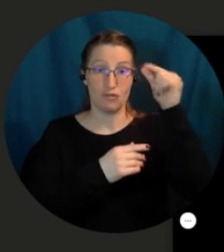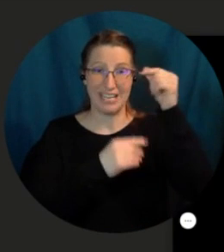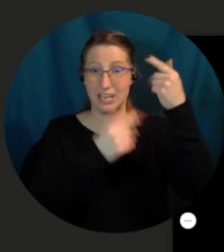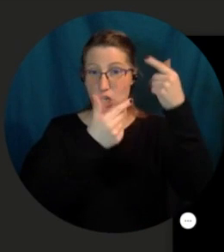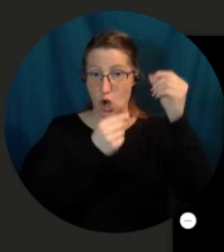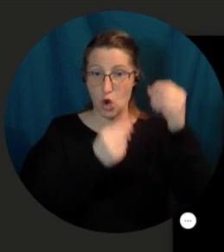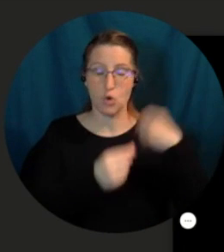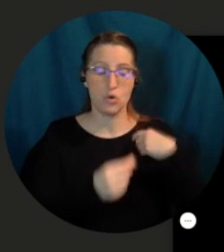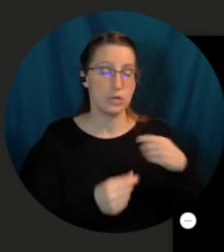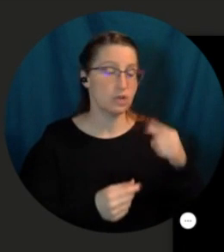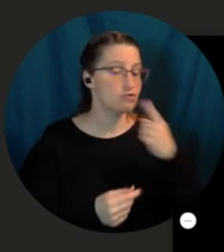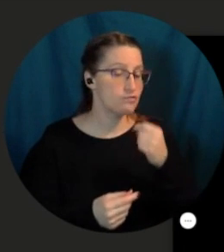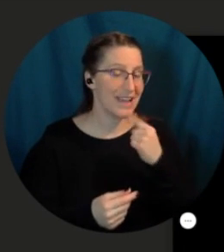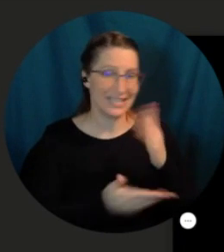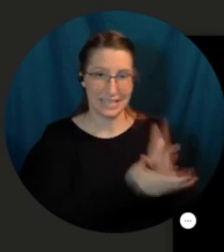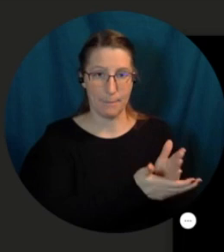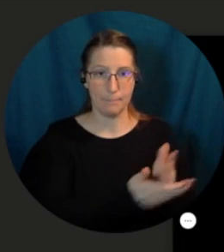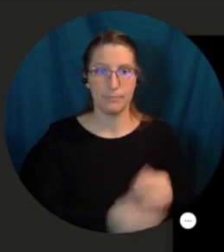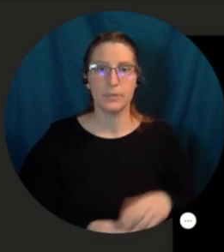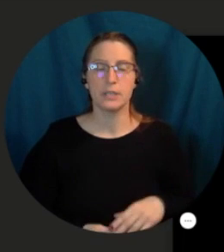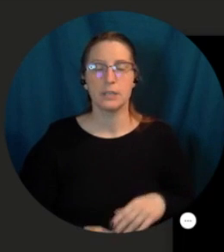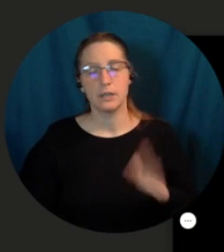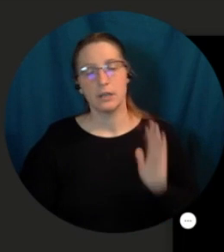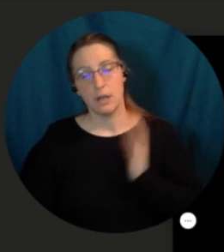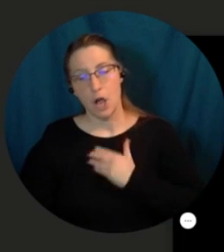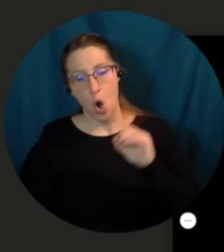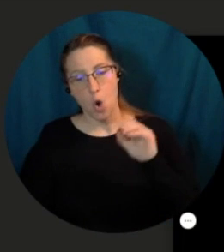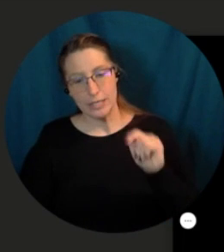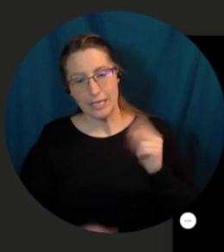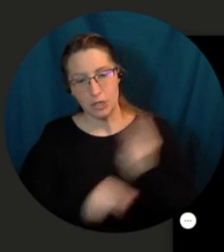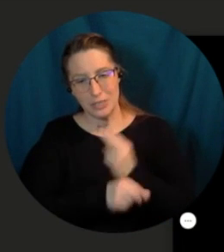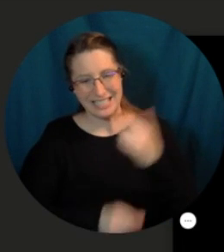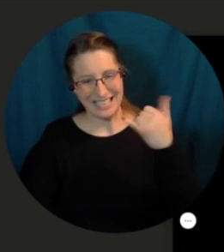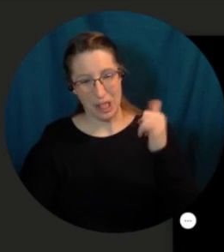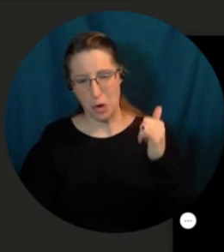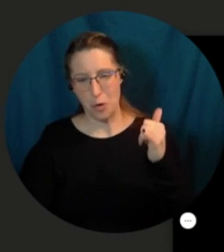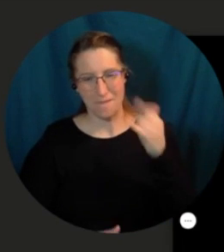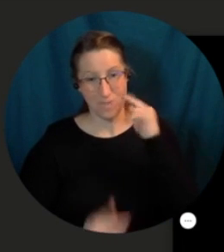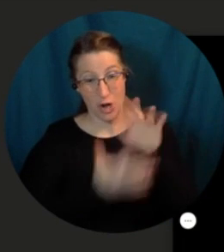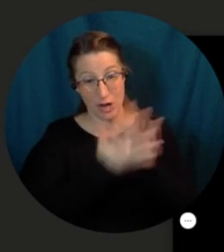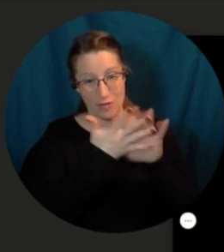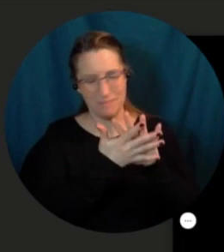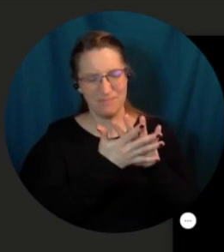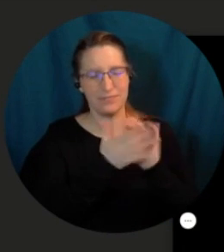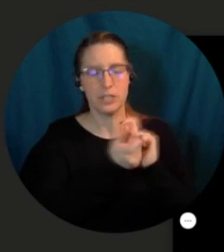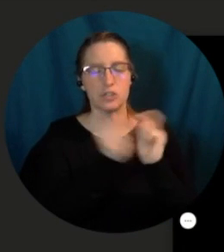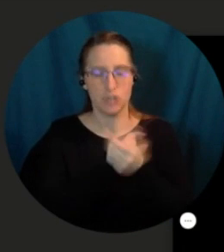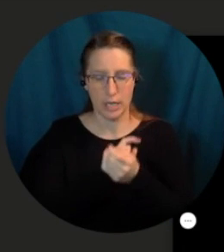And that never works for my students. So I always ask them to change that to gray. They happily obliged.